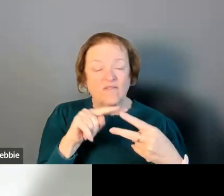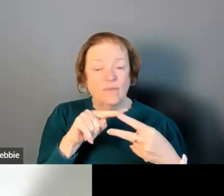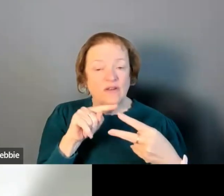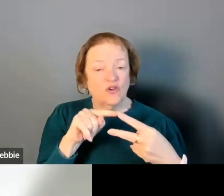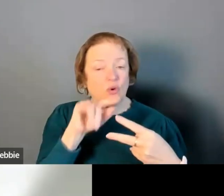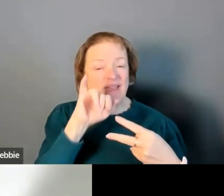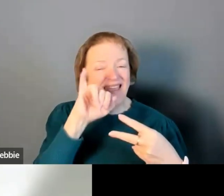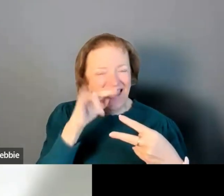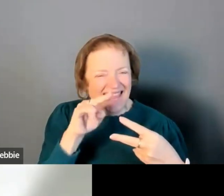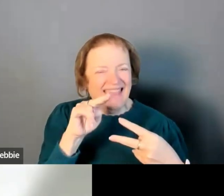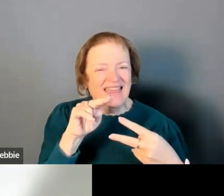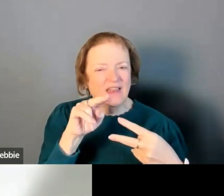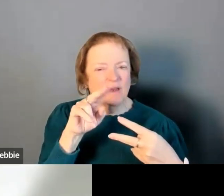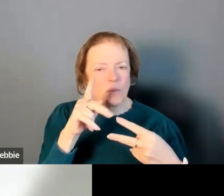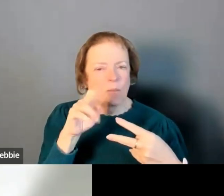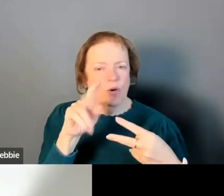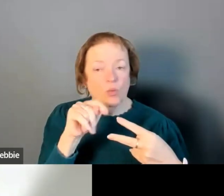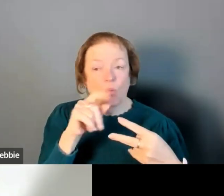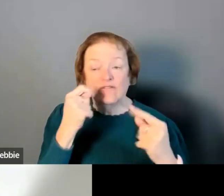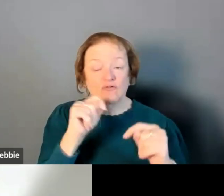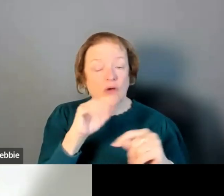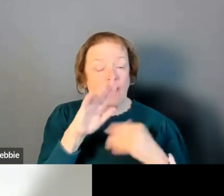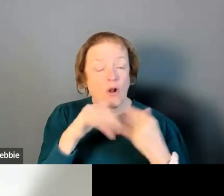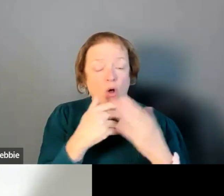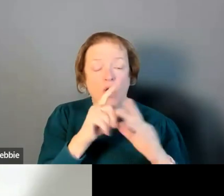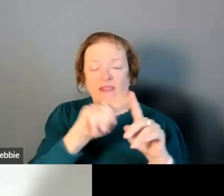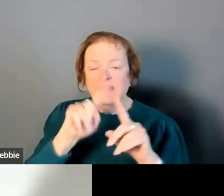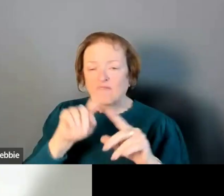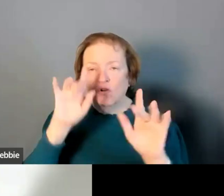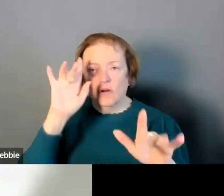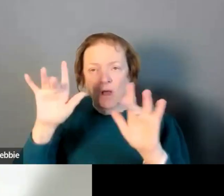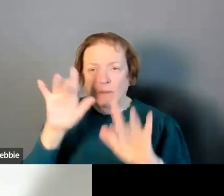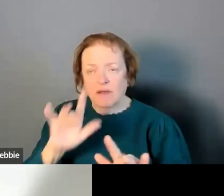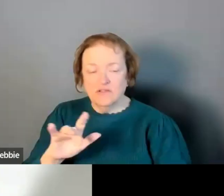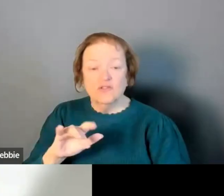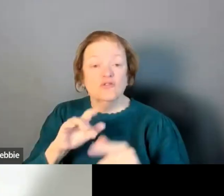We've tried all of them. So, worst case scenario, try all of them and see which one,